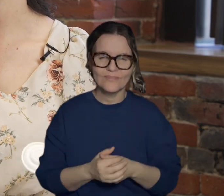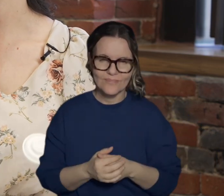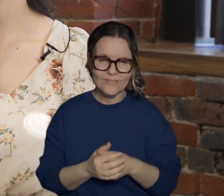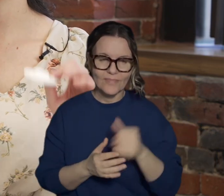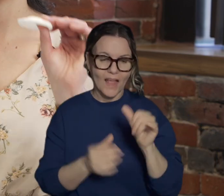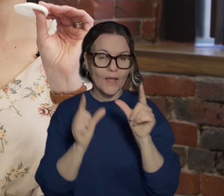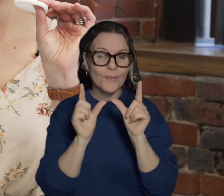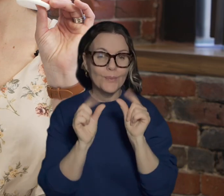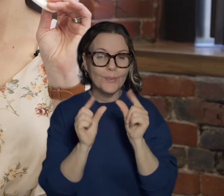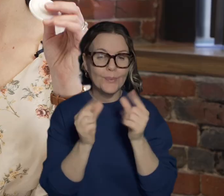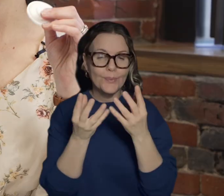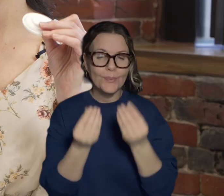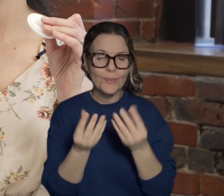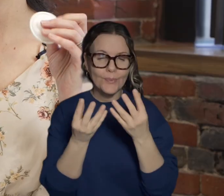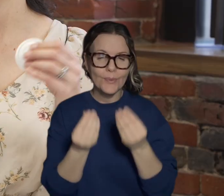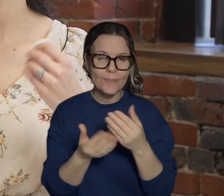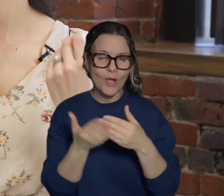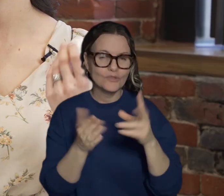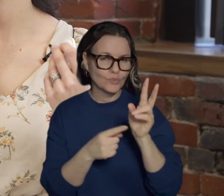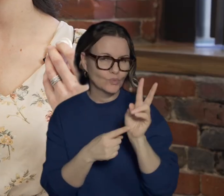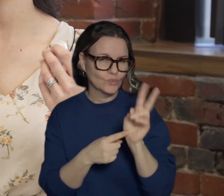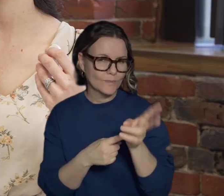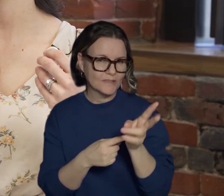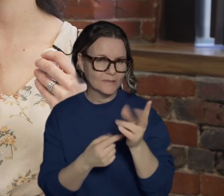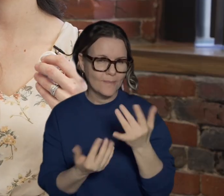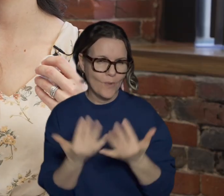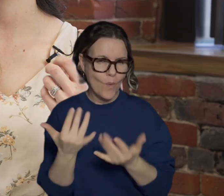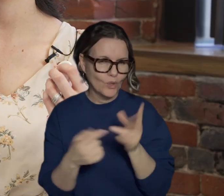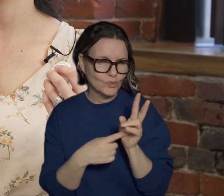your duck bill valve in that backflip protector as well as your nipple if you're using it as a